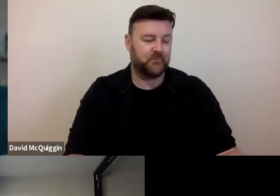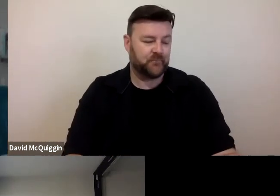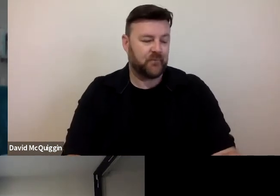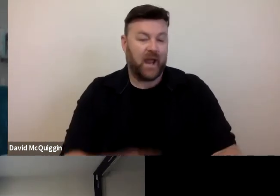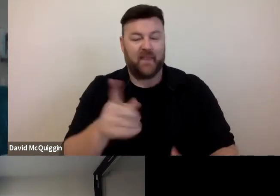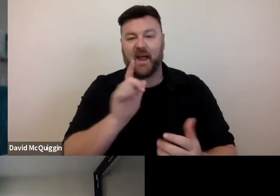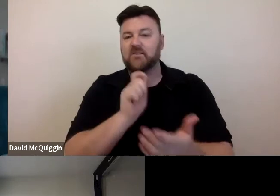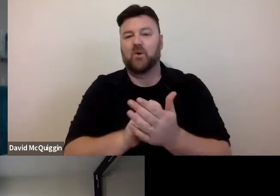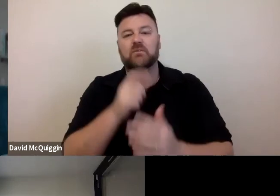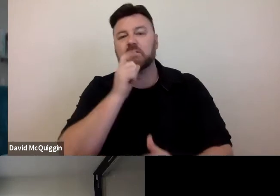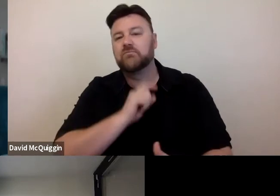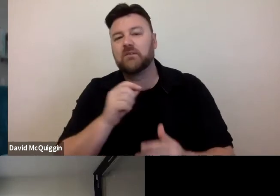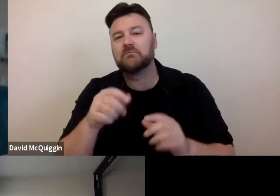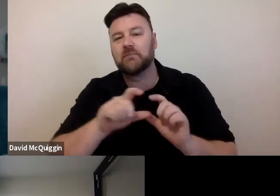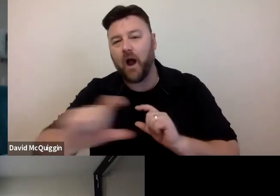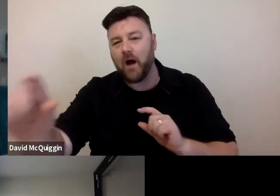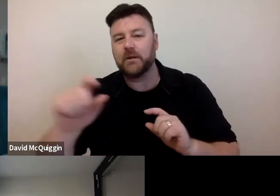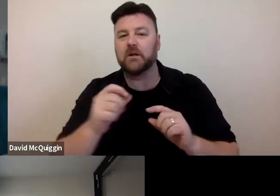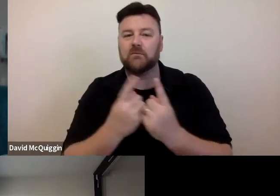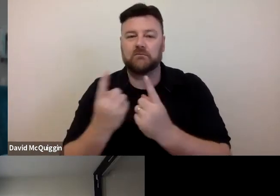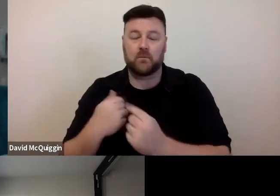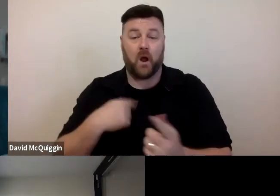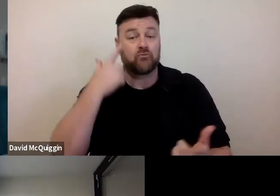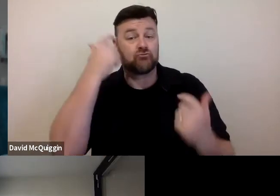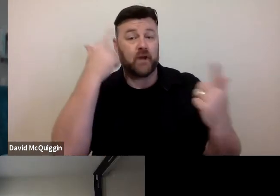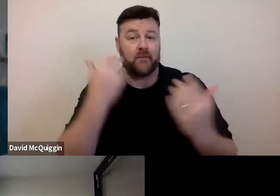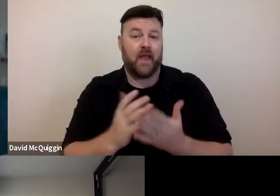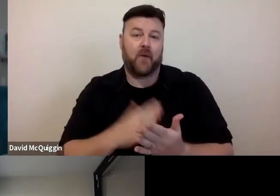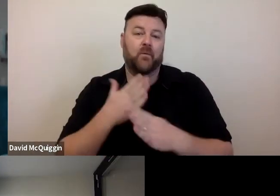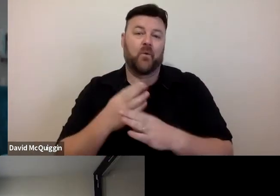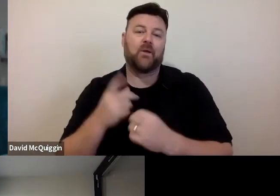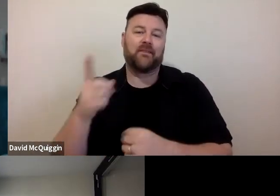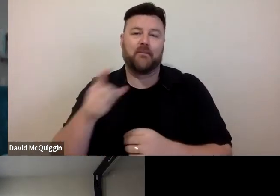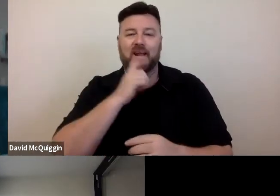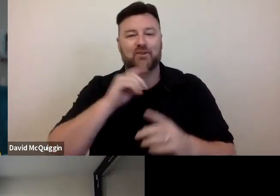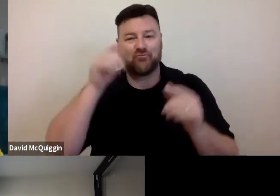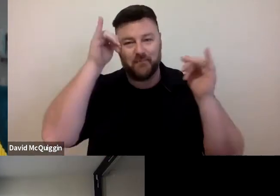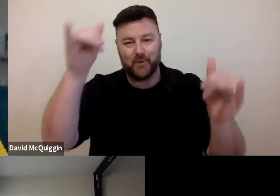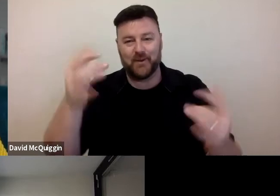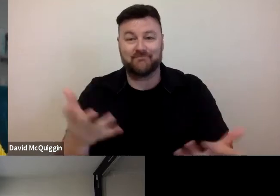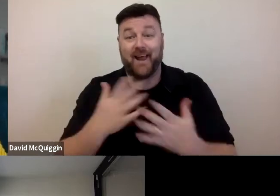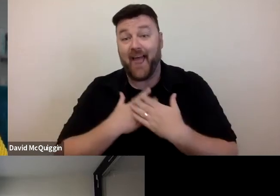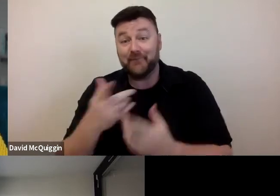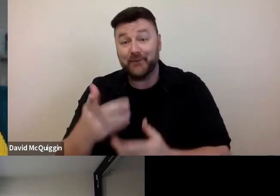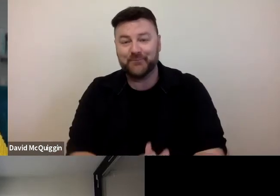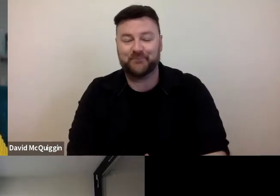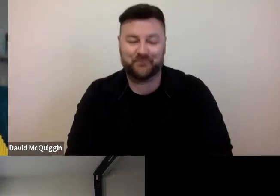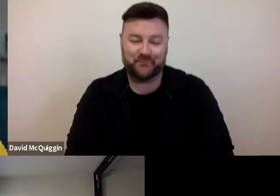There was - we had to be quite creative with how we worked with them. That was just Red Bull. Love you, Red Bull, if you're